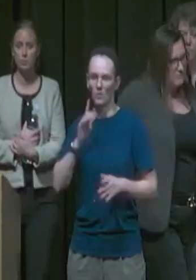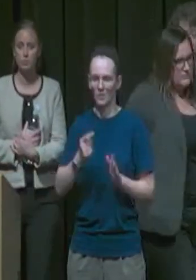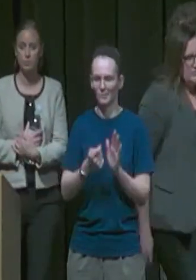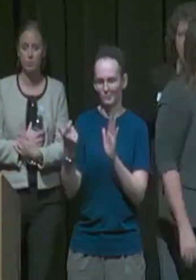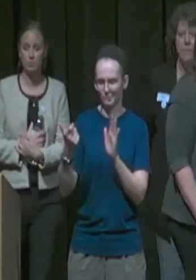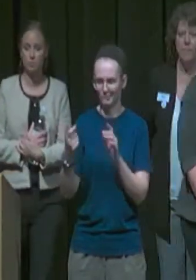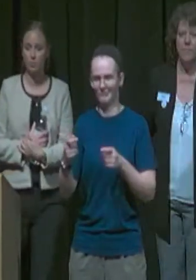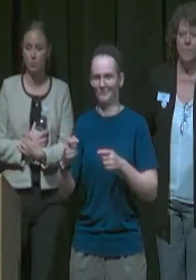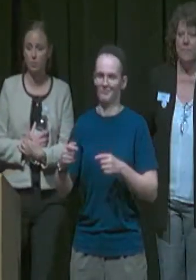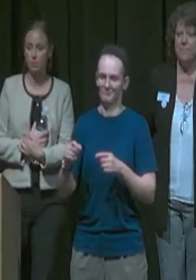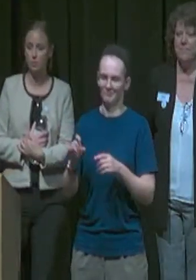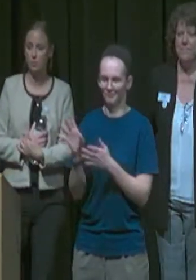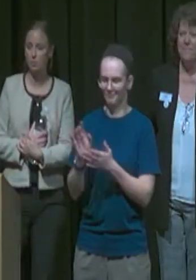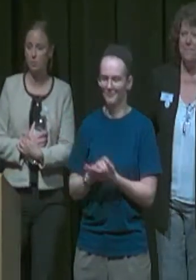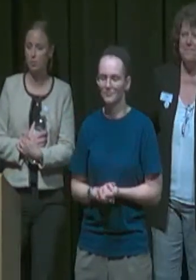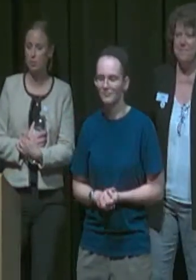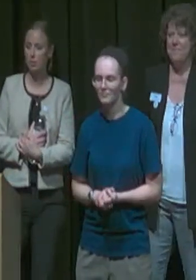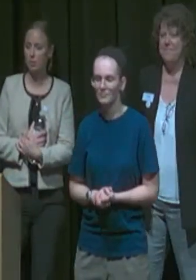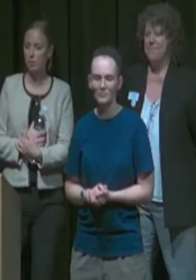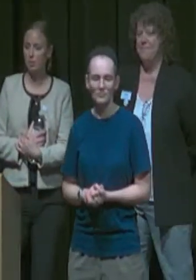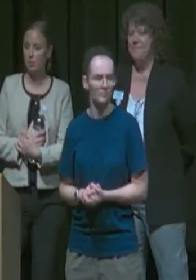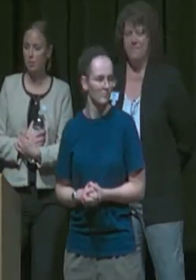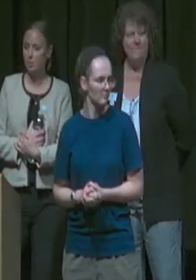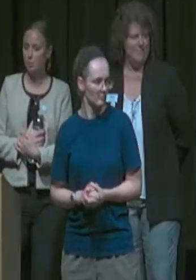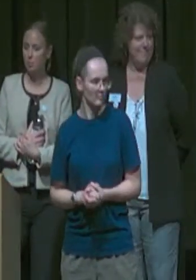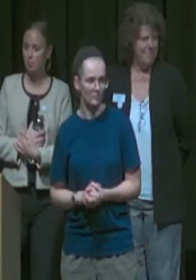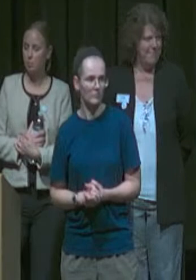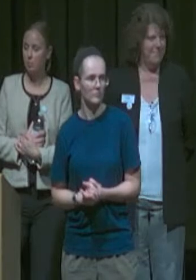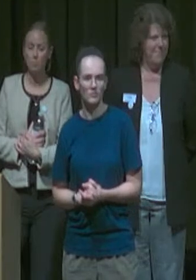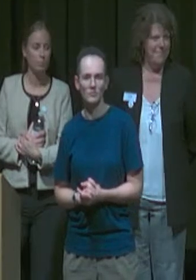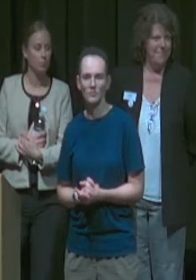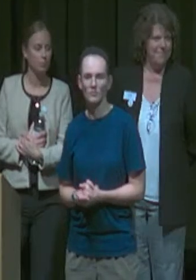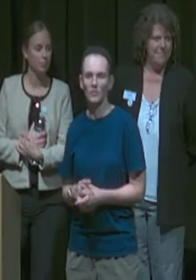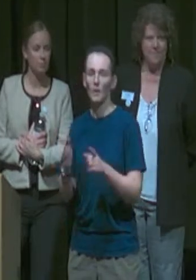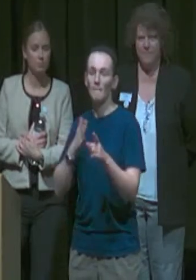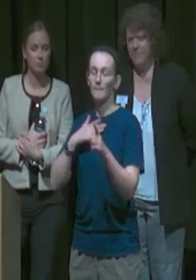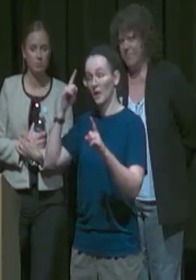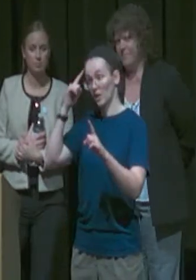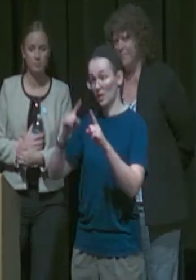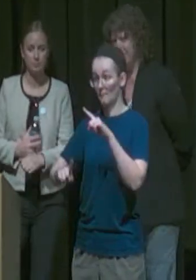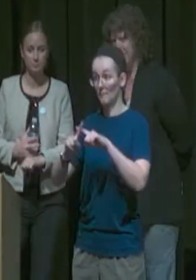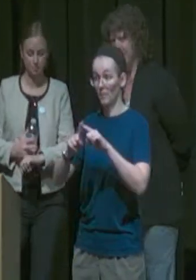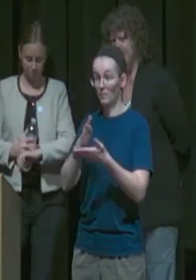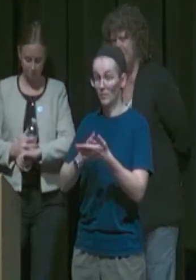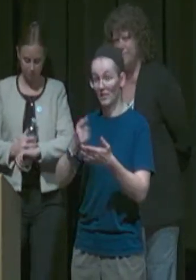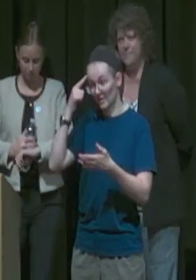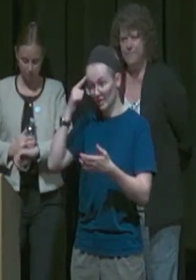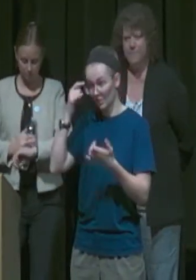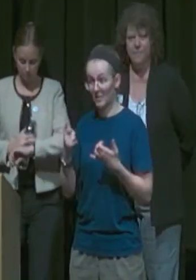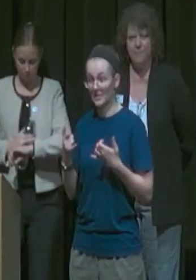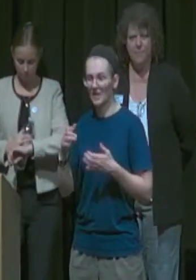us out one of the things that I my optimistic side says that at this point it seems like as